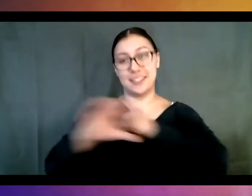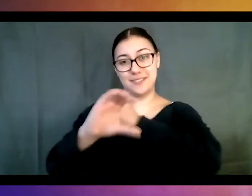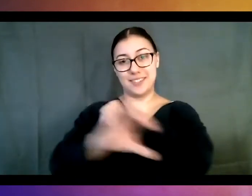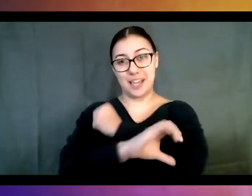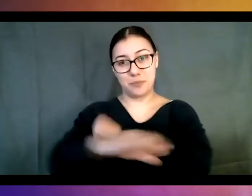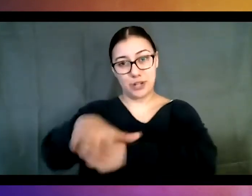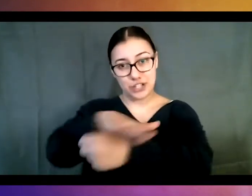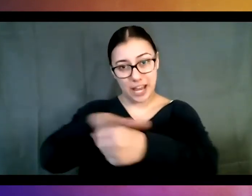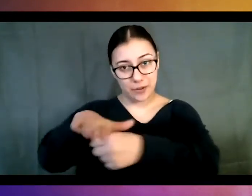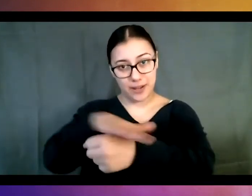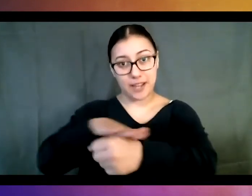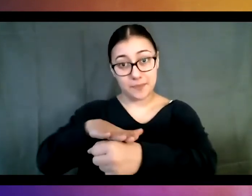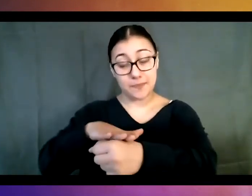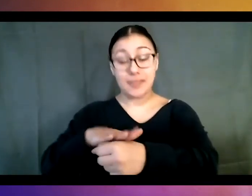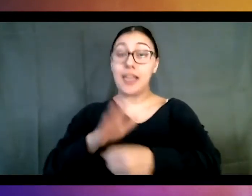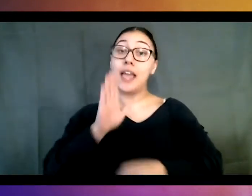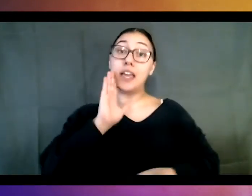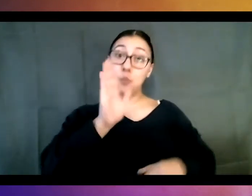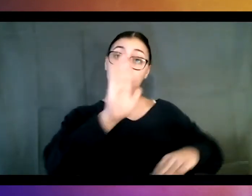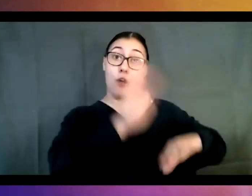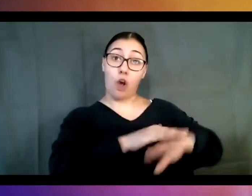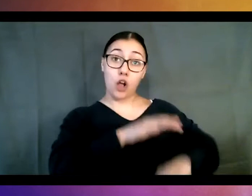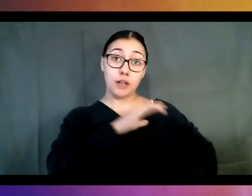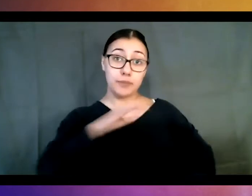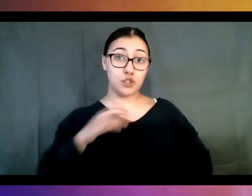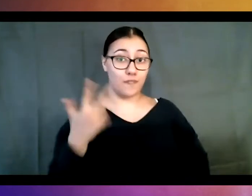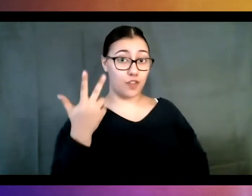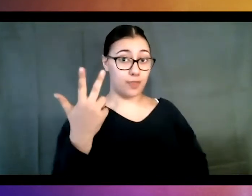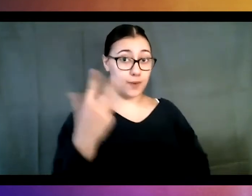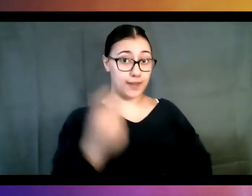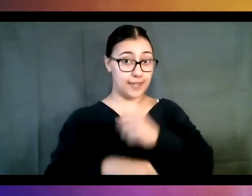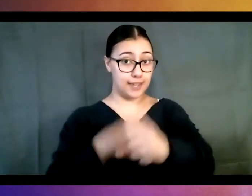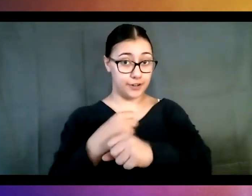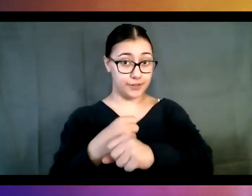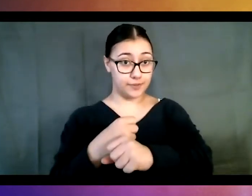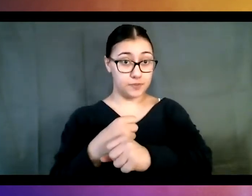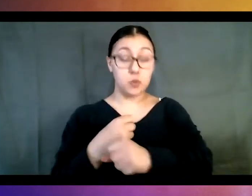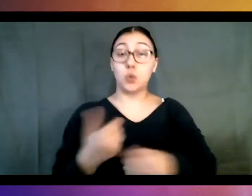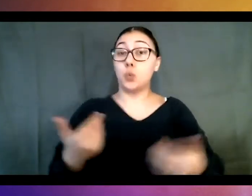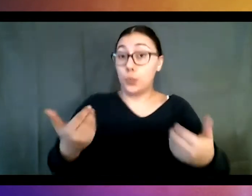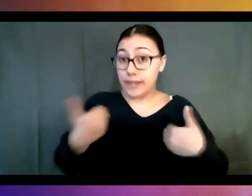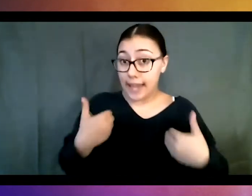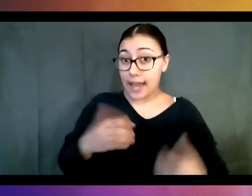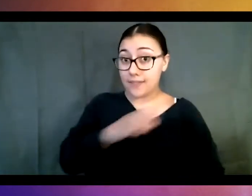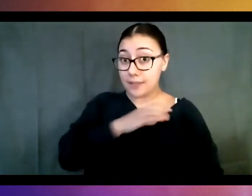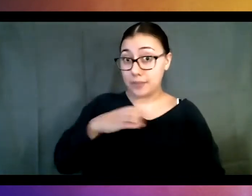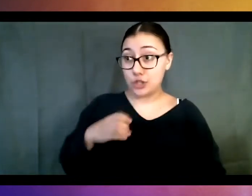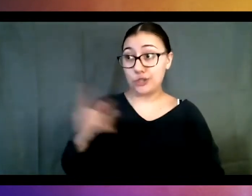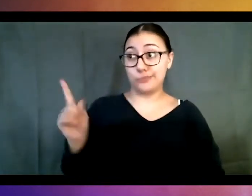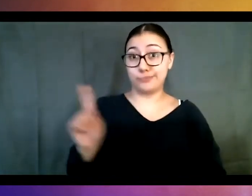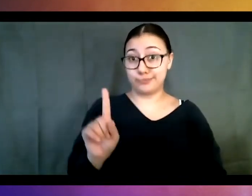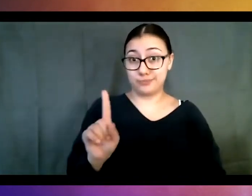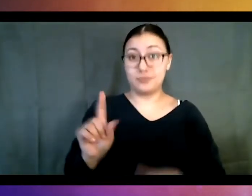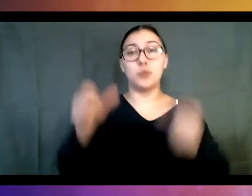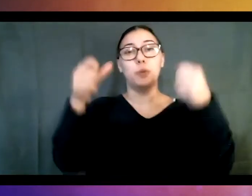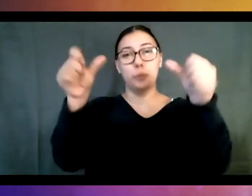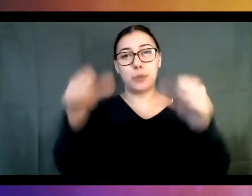they are posted on the city website. The Commission meets once a month on the first Thursday